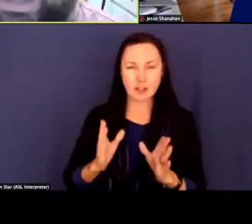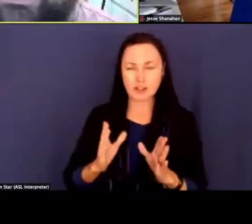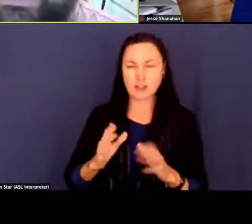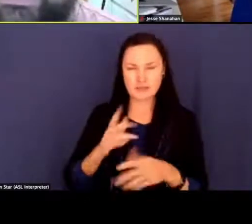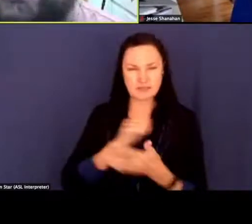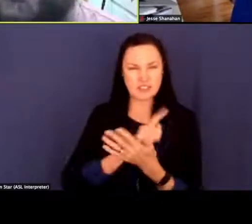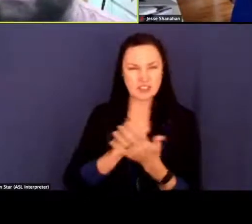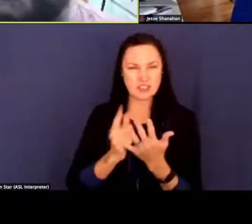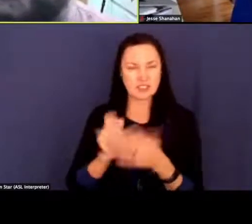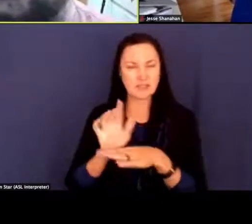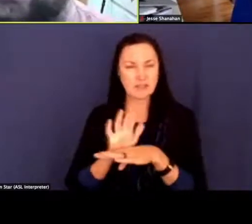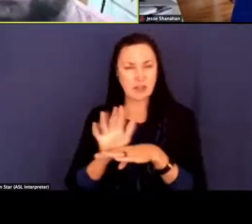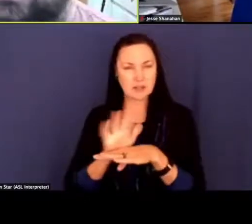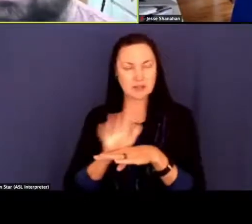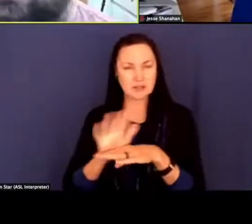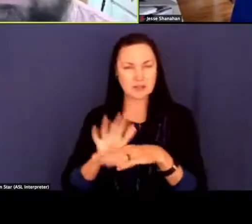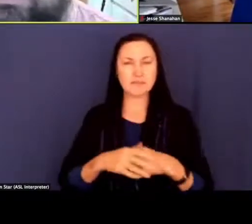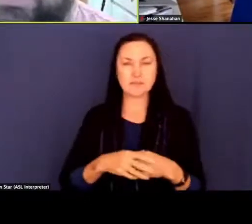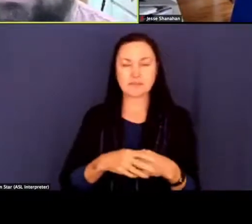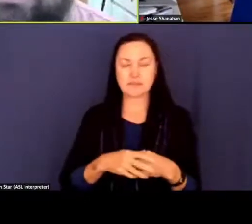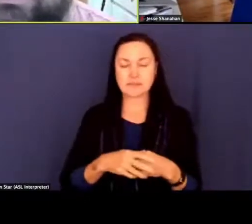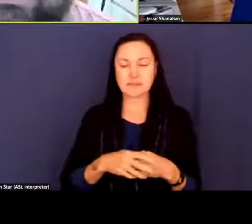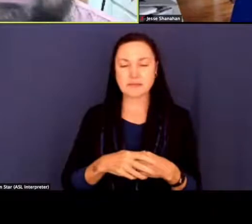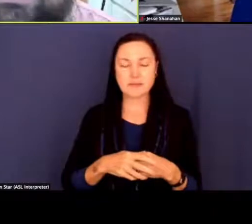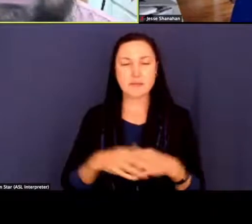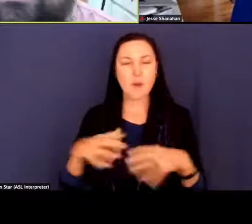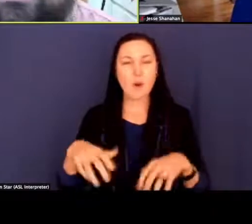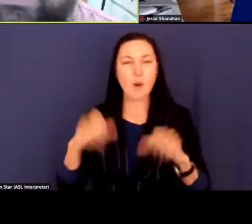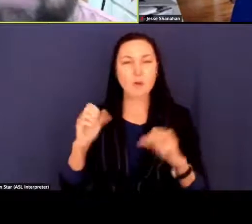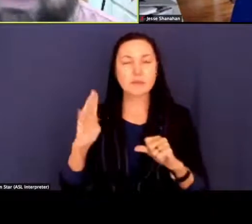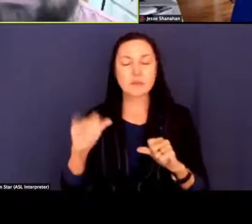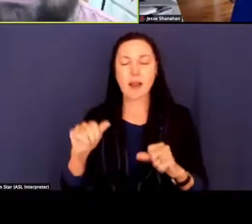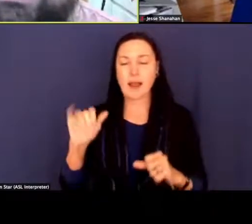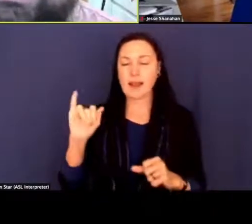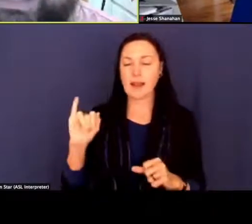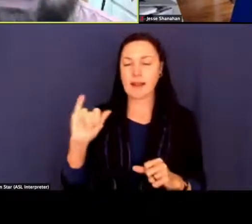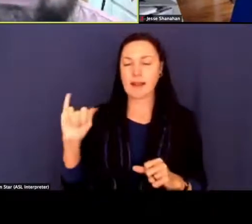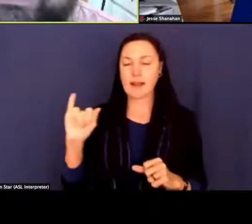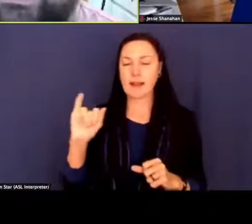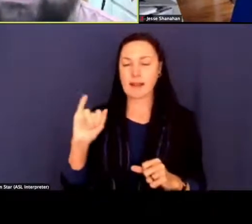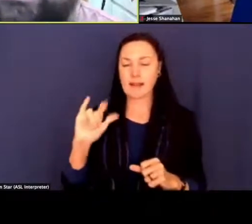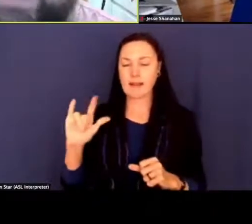that highlights and advances the global contributions of disabled innovators in science,